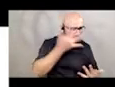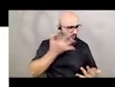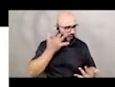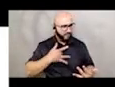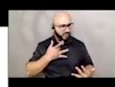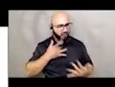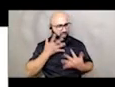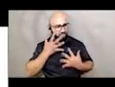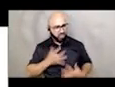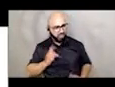Next, slide please.